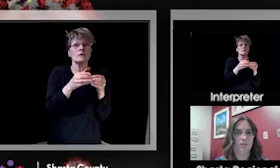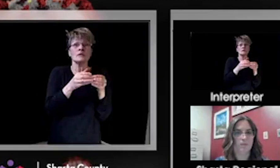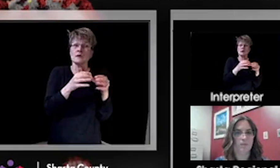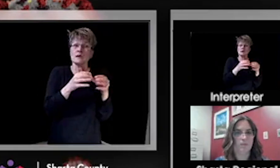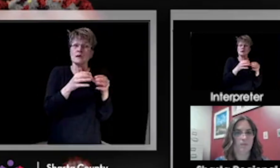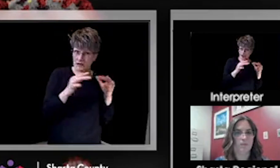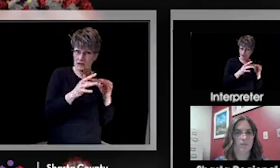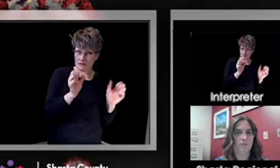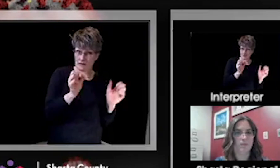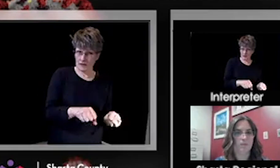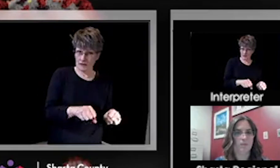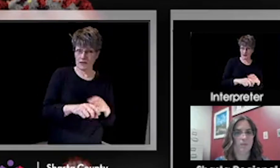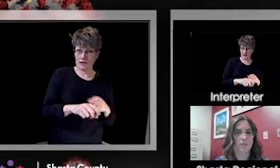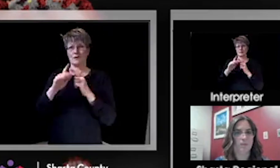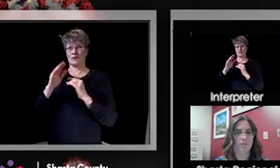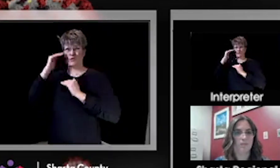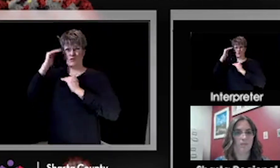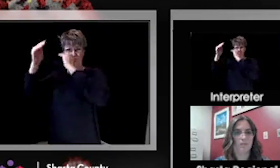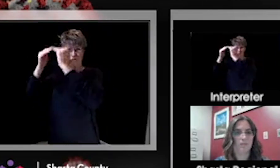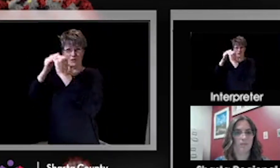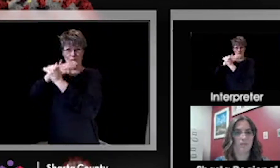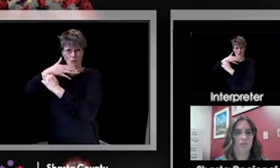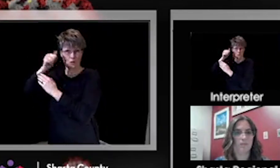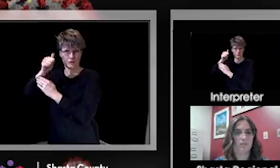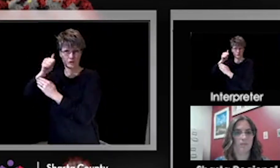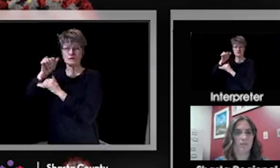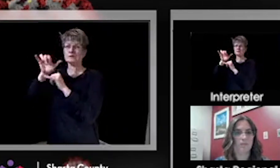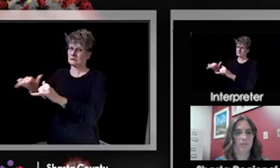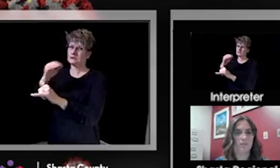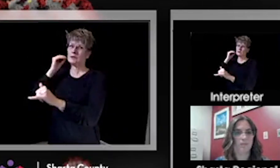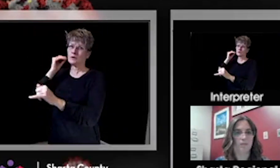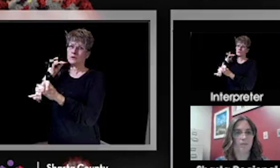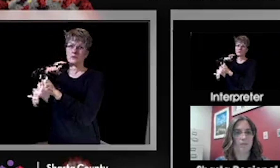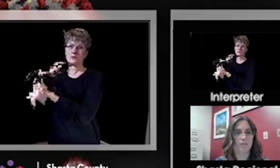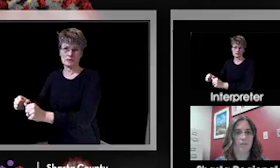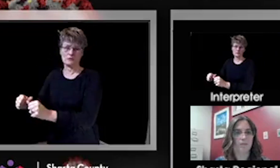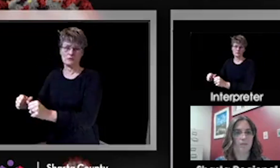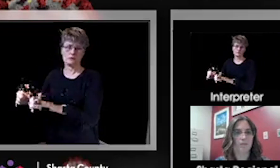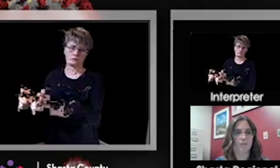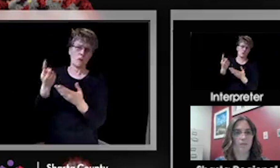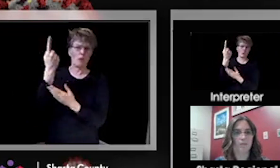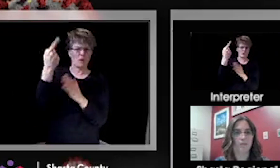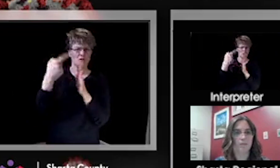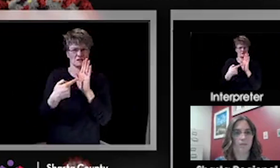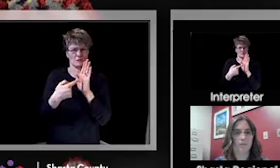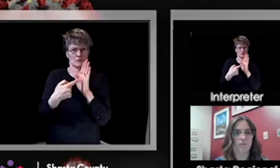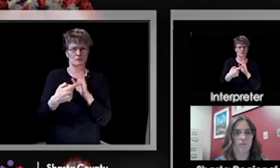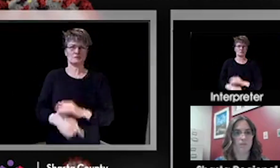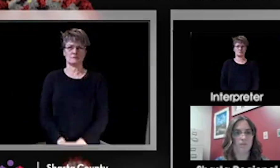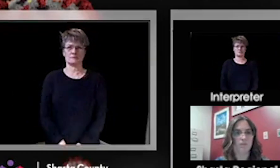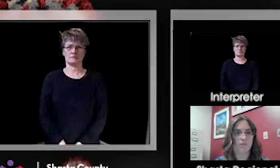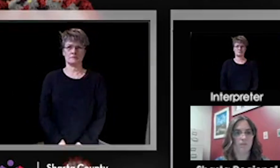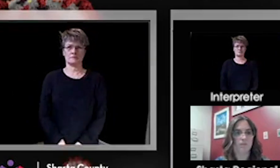conditions to stay-at-home, for example. As we lift any of those aspects of the stay-at-home